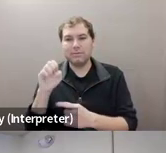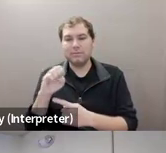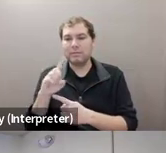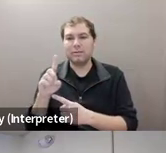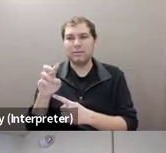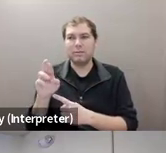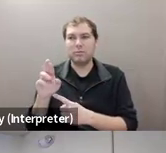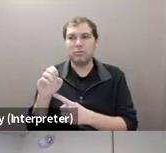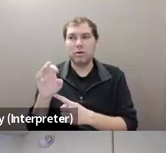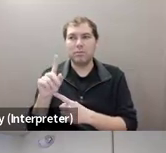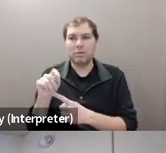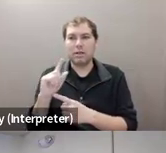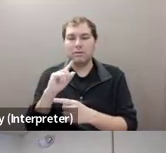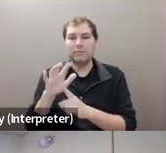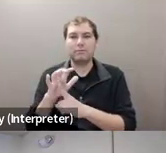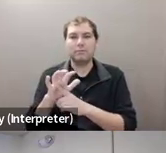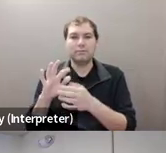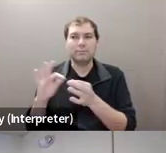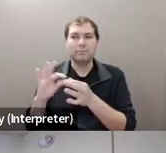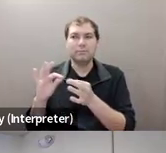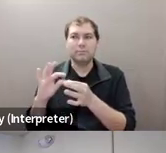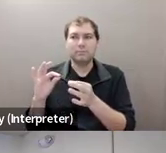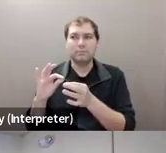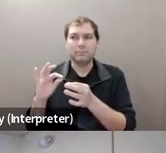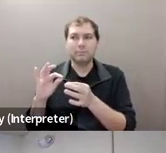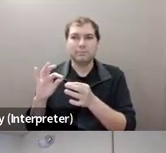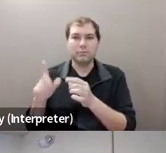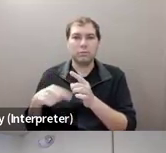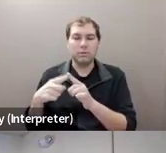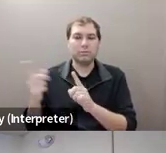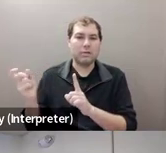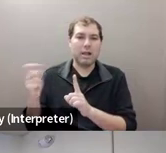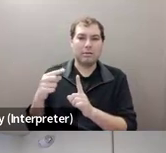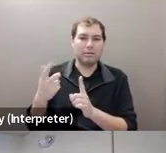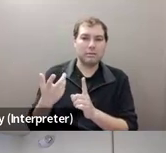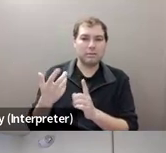17036717673: had a famous saying that when he was asked what was the most important